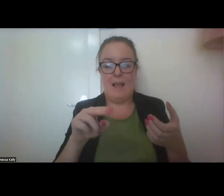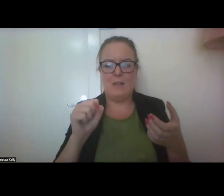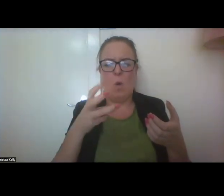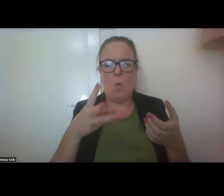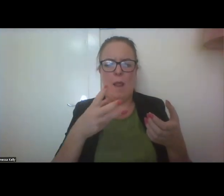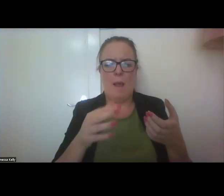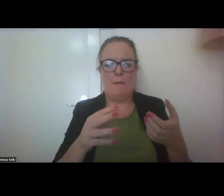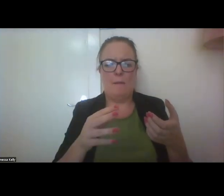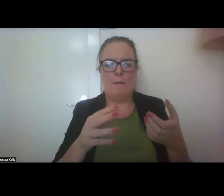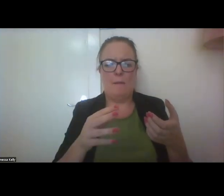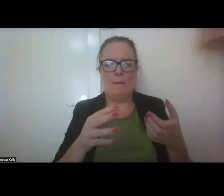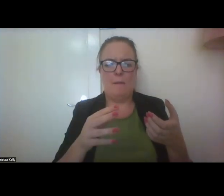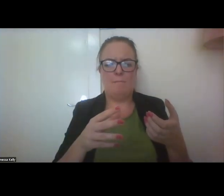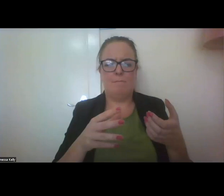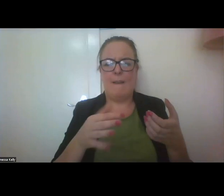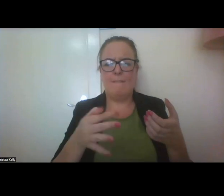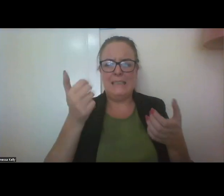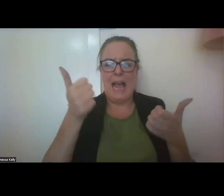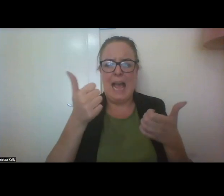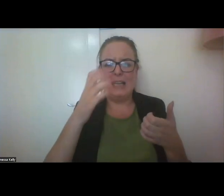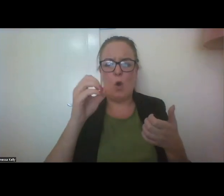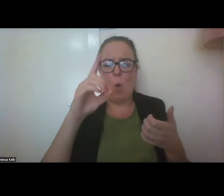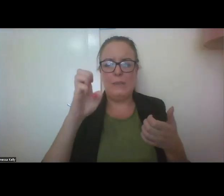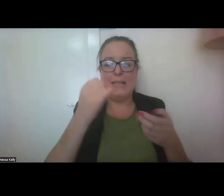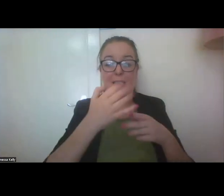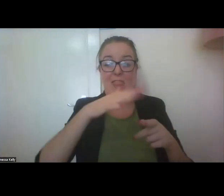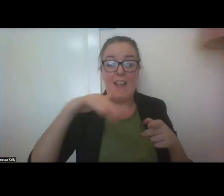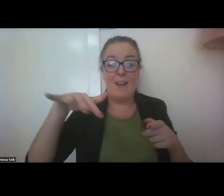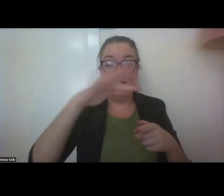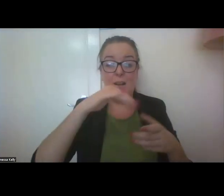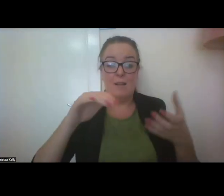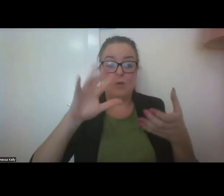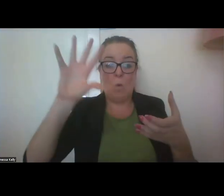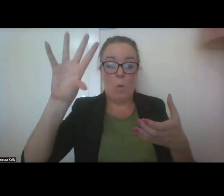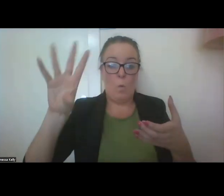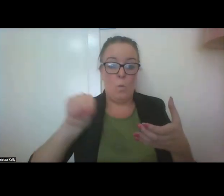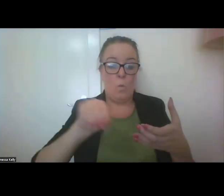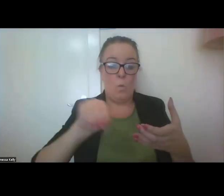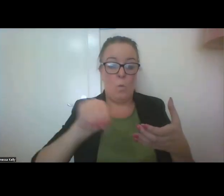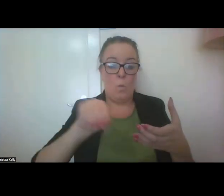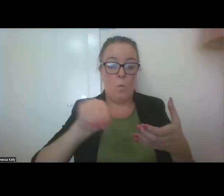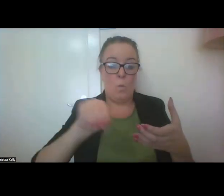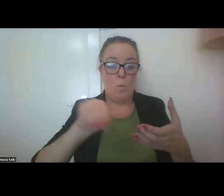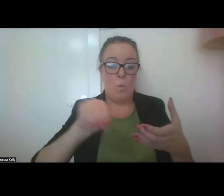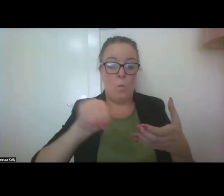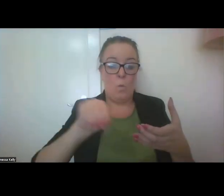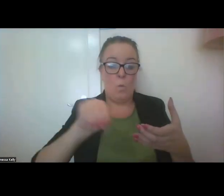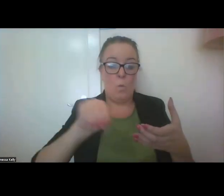And once detected, the app will then direct you to the code and then, on arrival, you will have automatic access